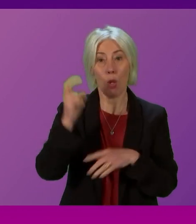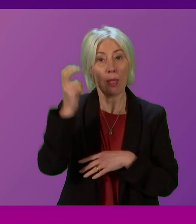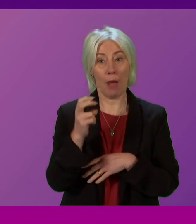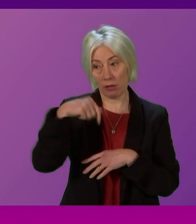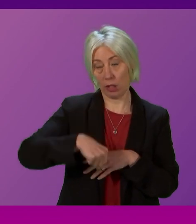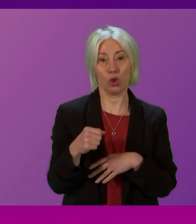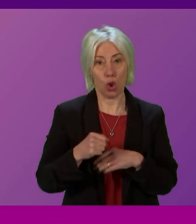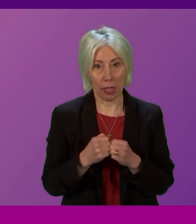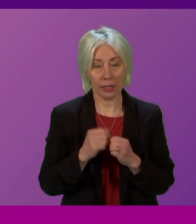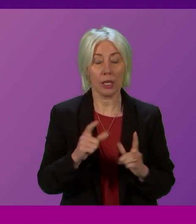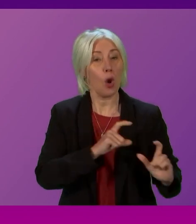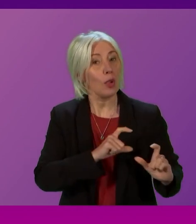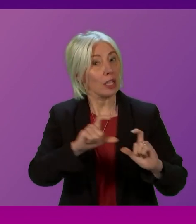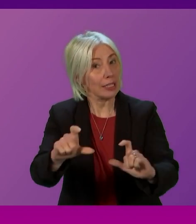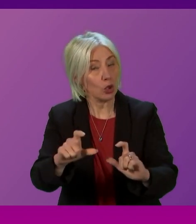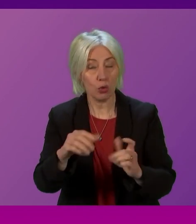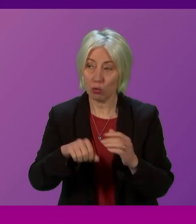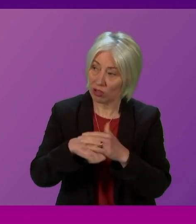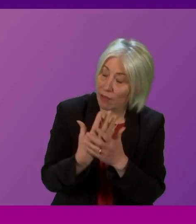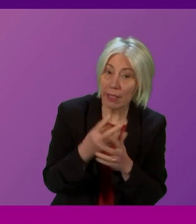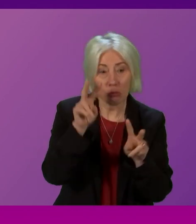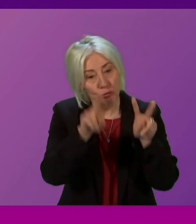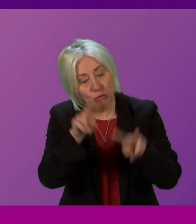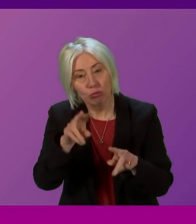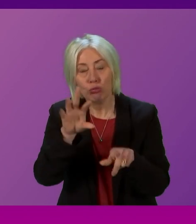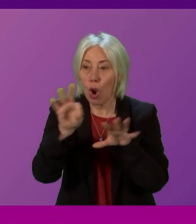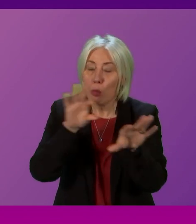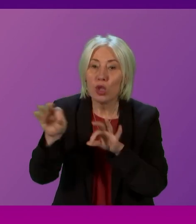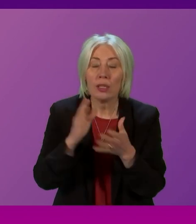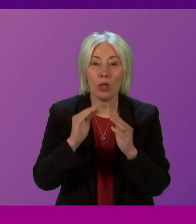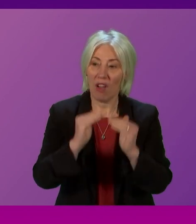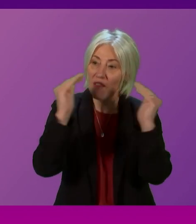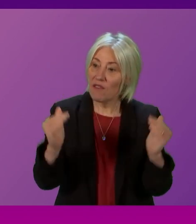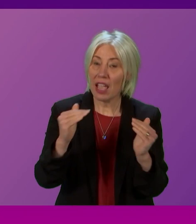We continue to develop and assess options to create a fairer and more transparent system